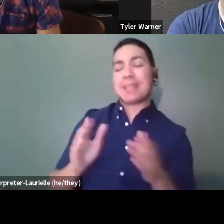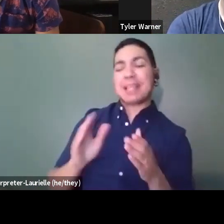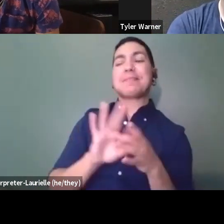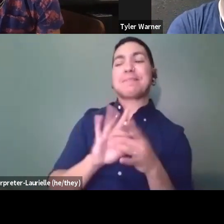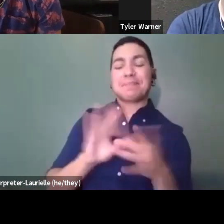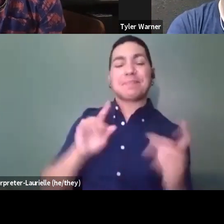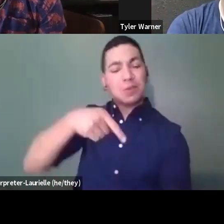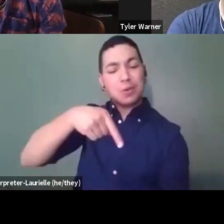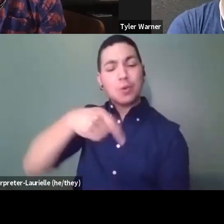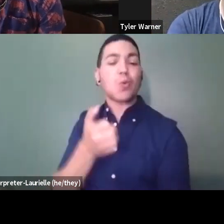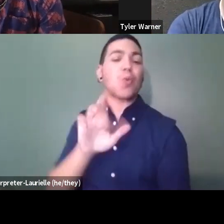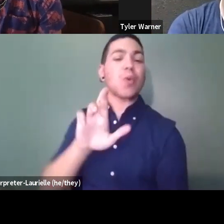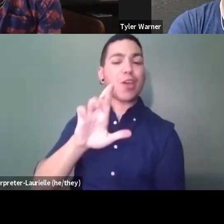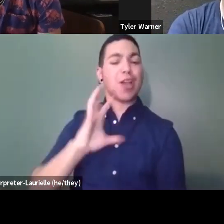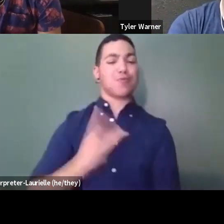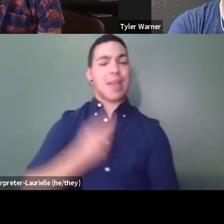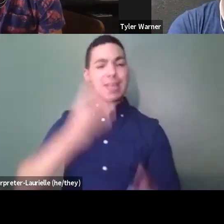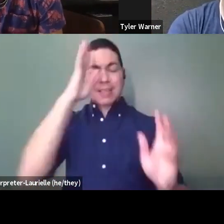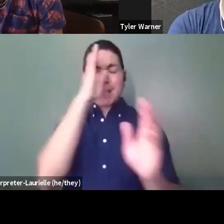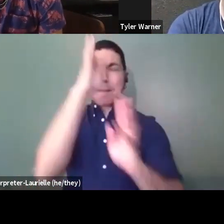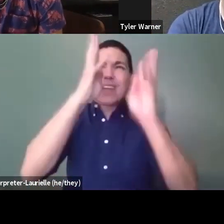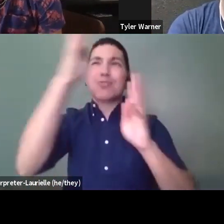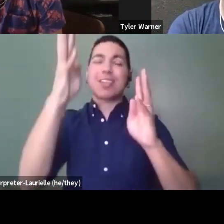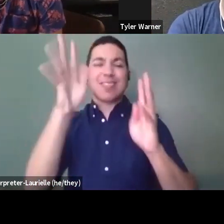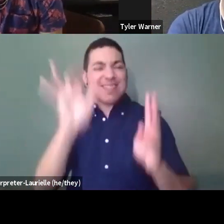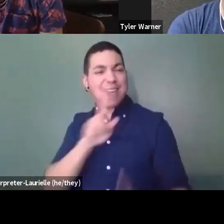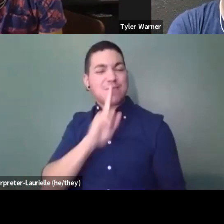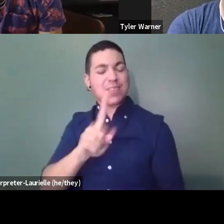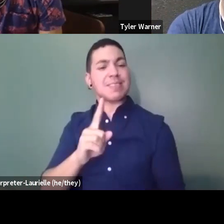And I think that that kind of spirit of imagination is the